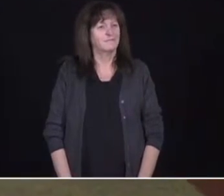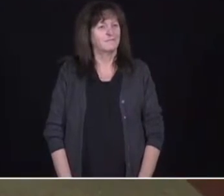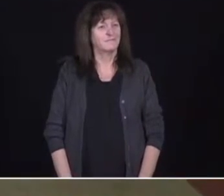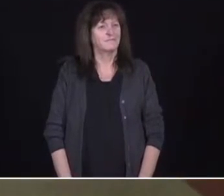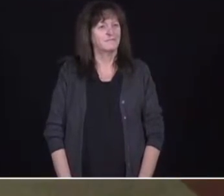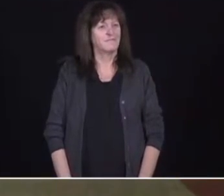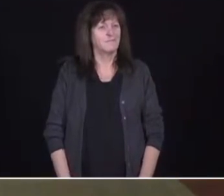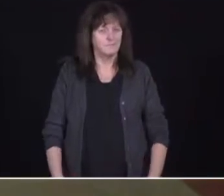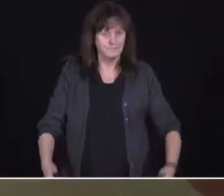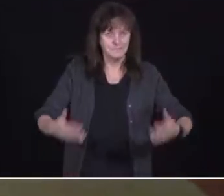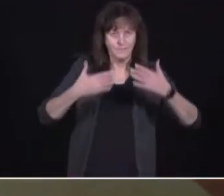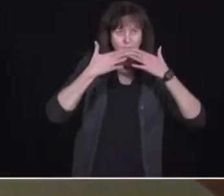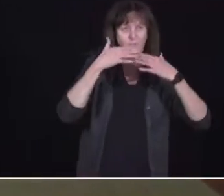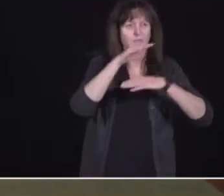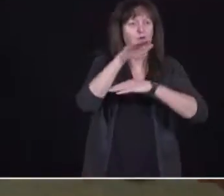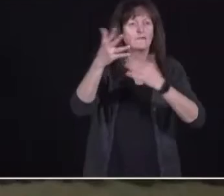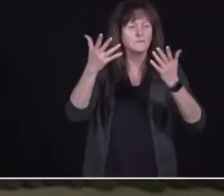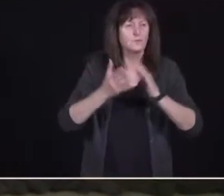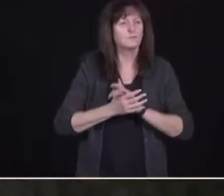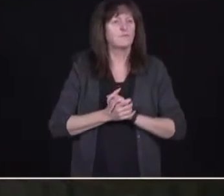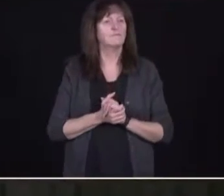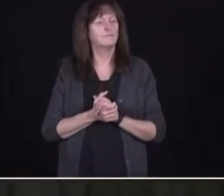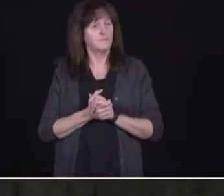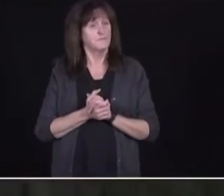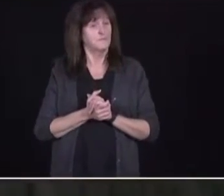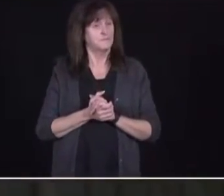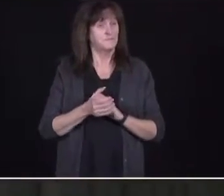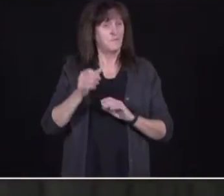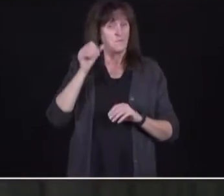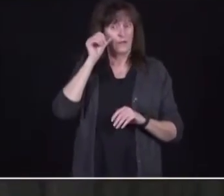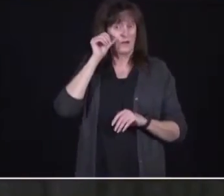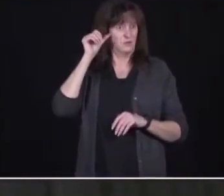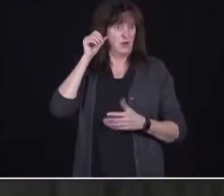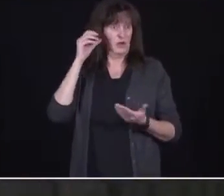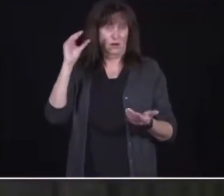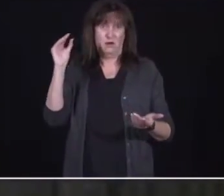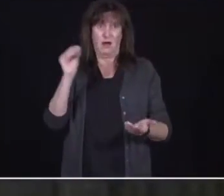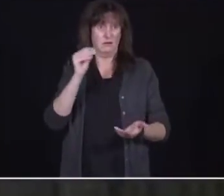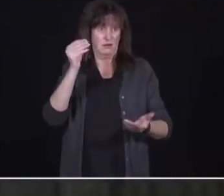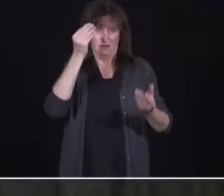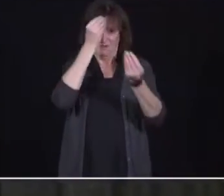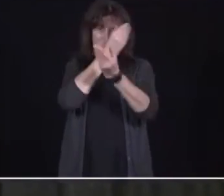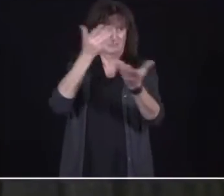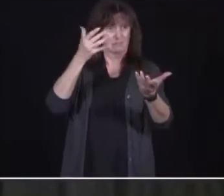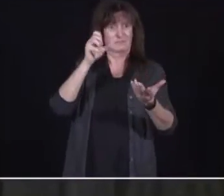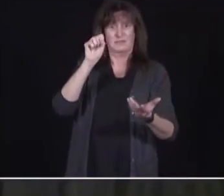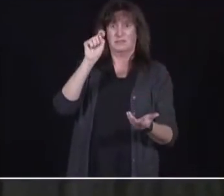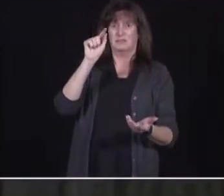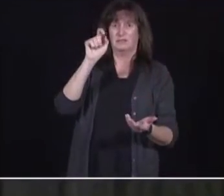Ed for for well good afternoon. Yesterday Ontario declared a state of emergency.